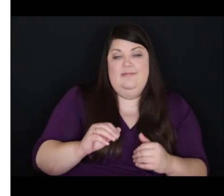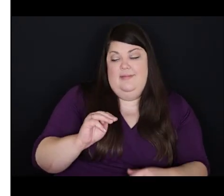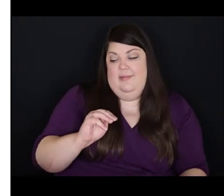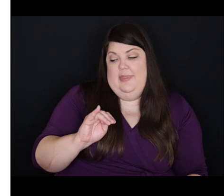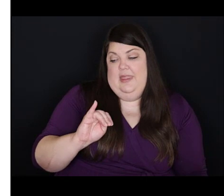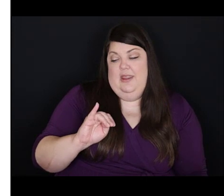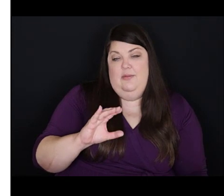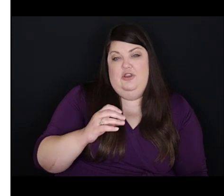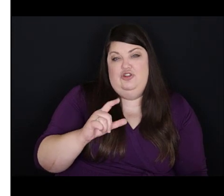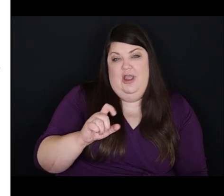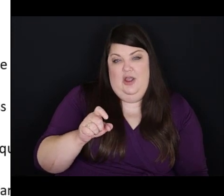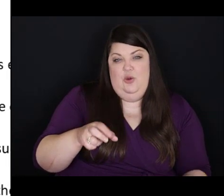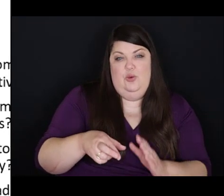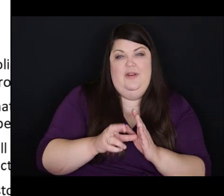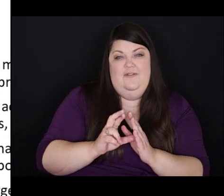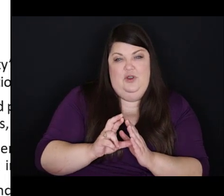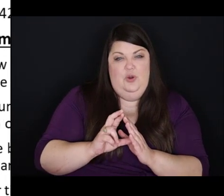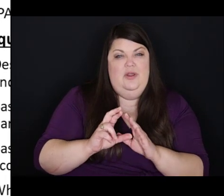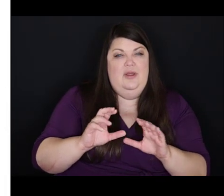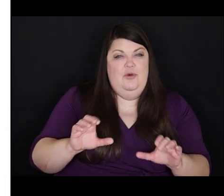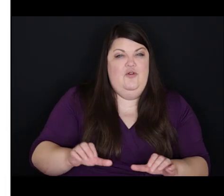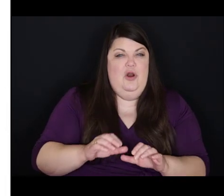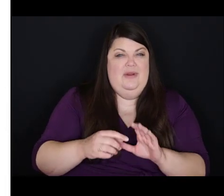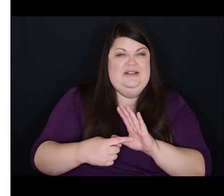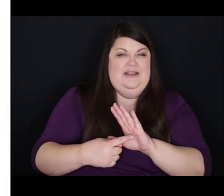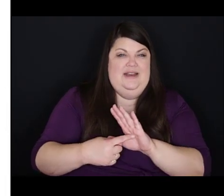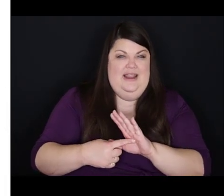performance indicator section. [Michele] Thank you, Jim.